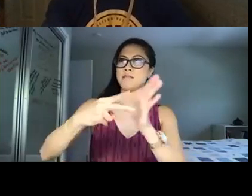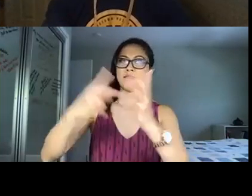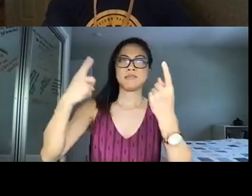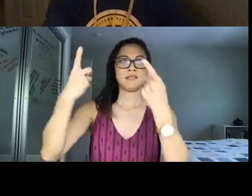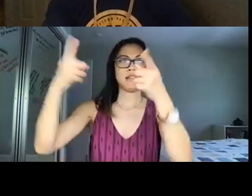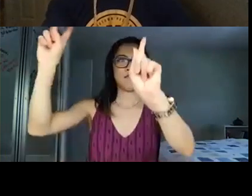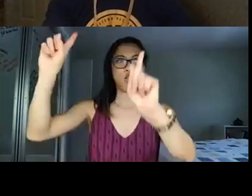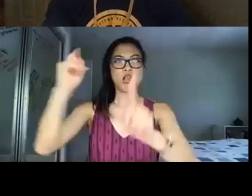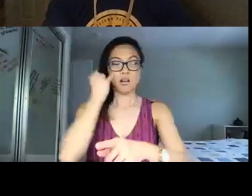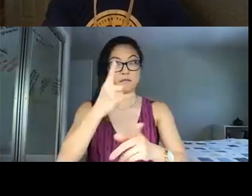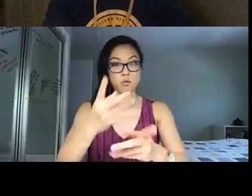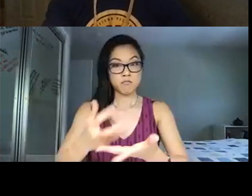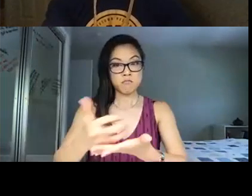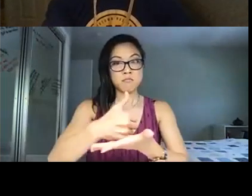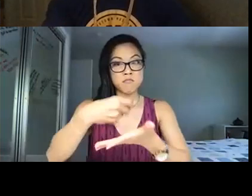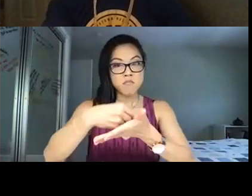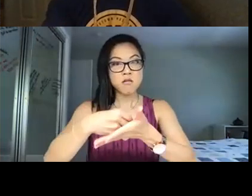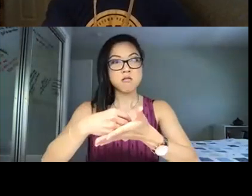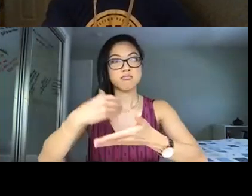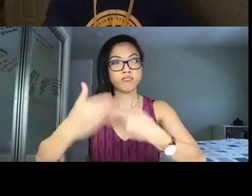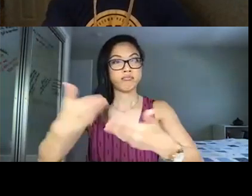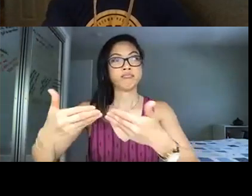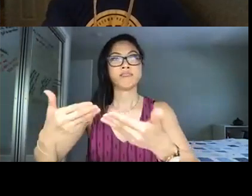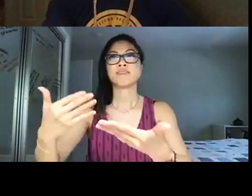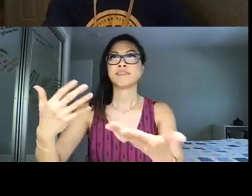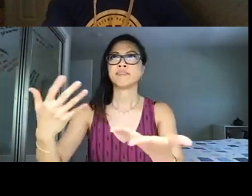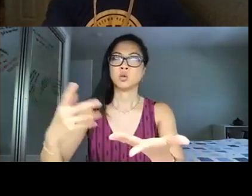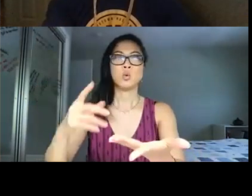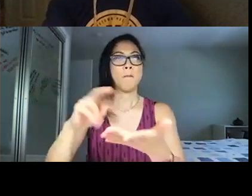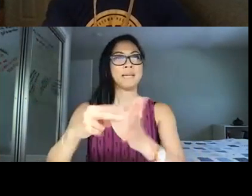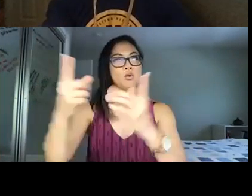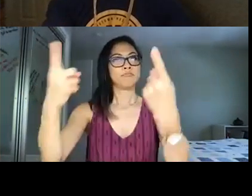What we found in a span of two weeks in March is our entire field crumbled over